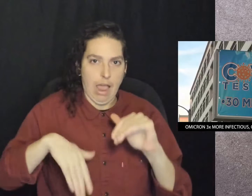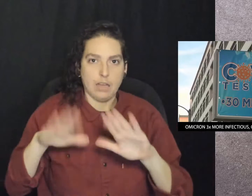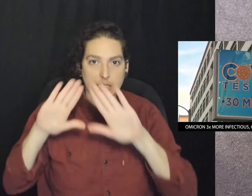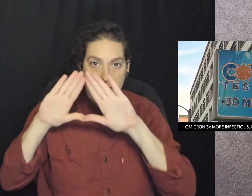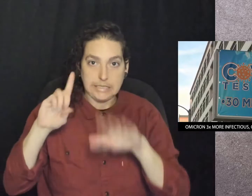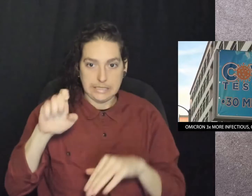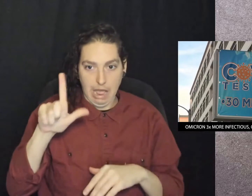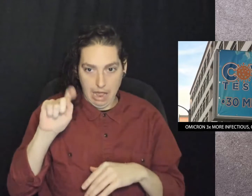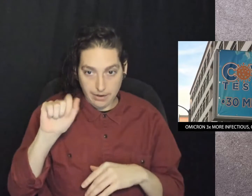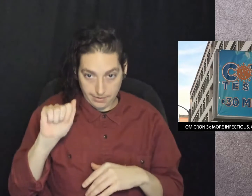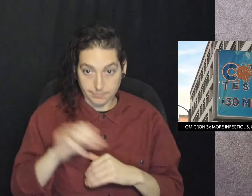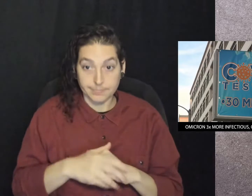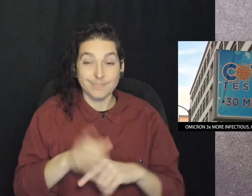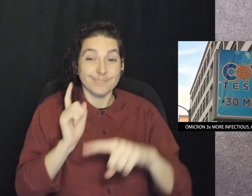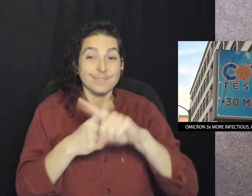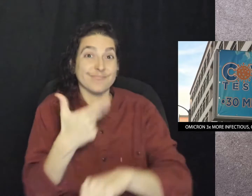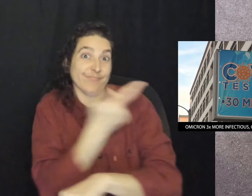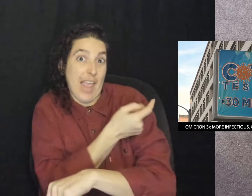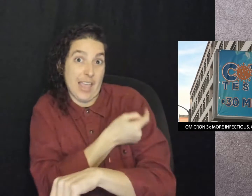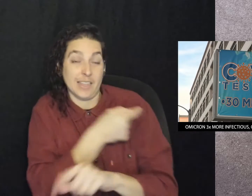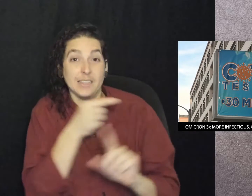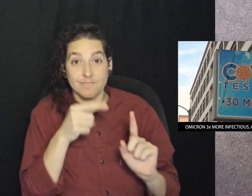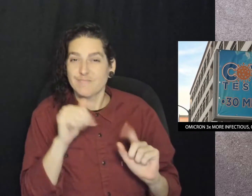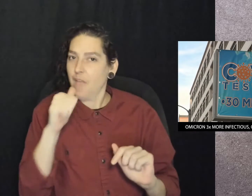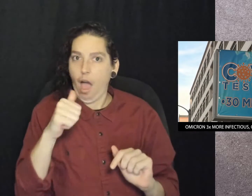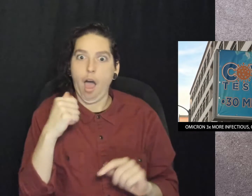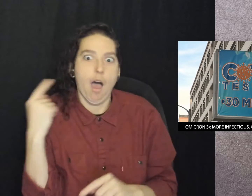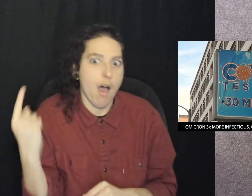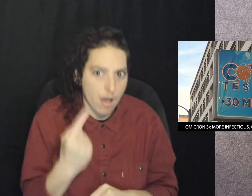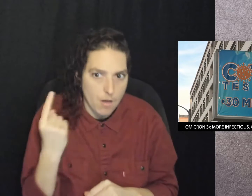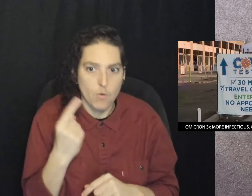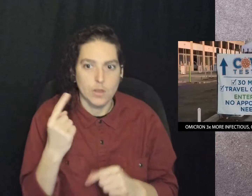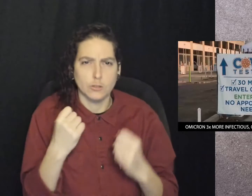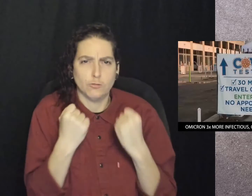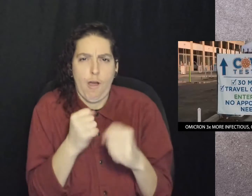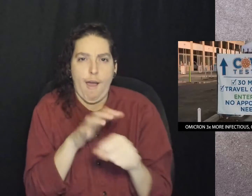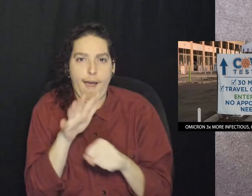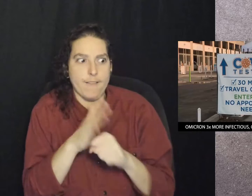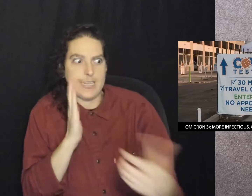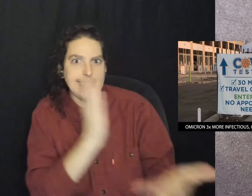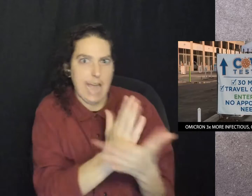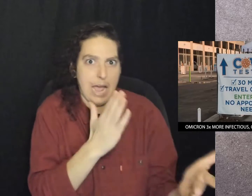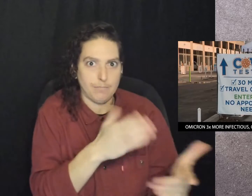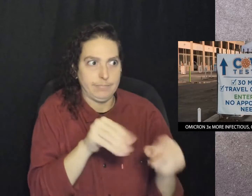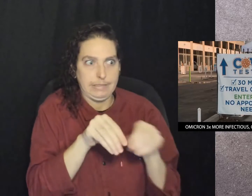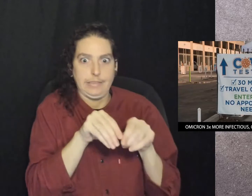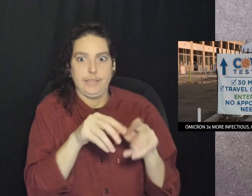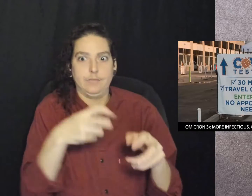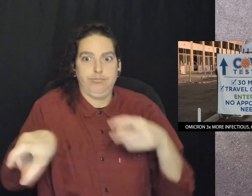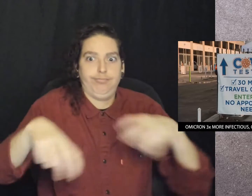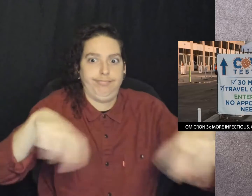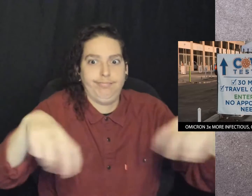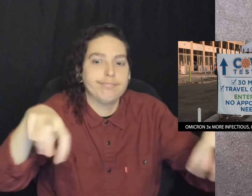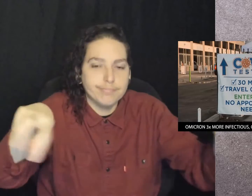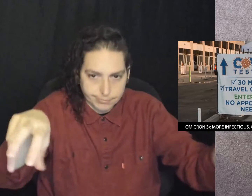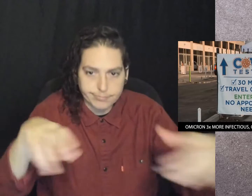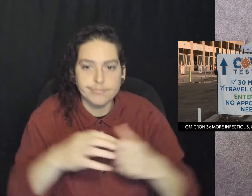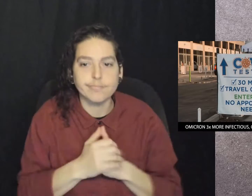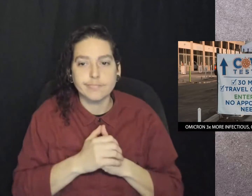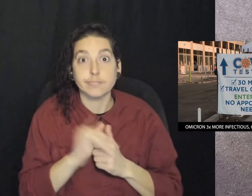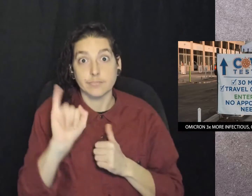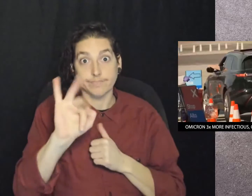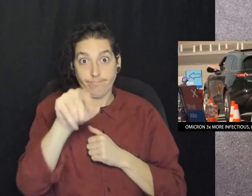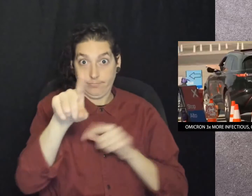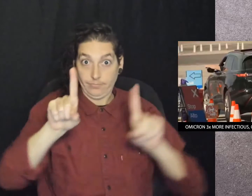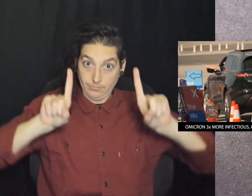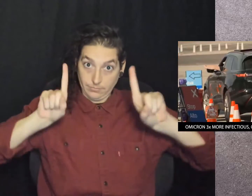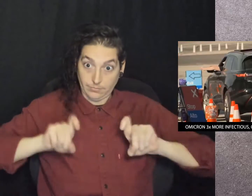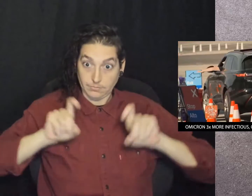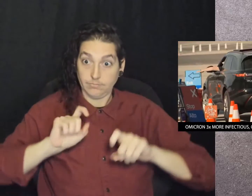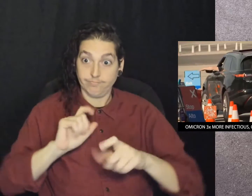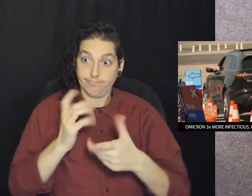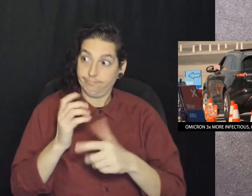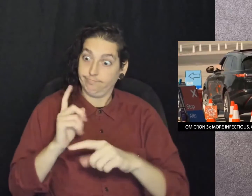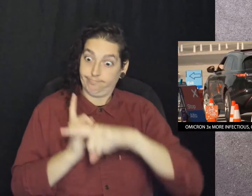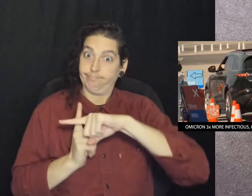more infectious than delta and vaccines are not always strong enough to stop its transmission so